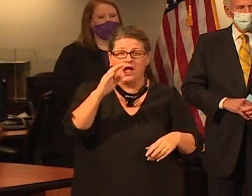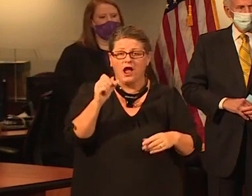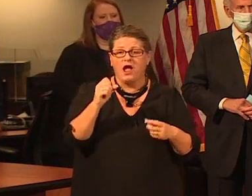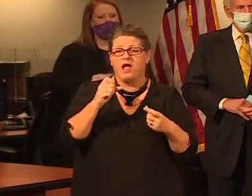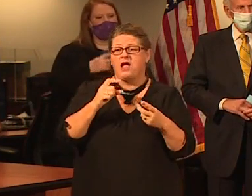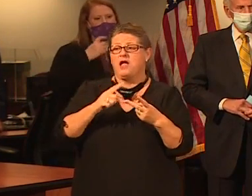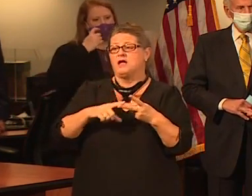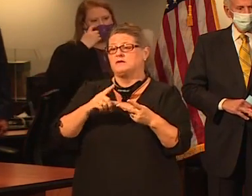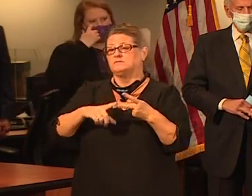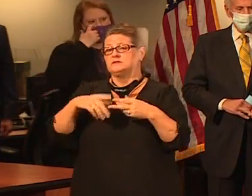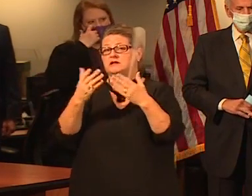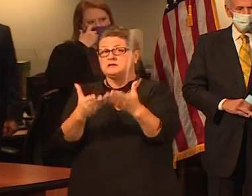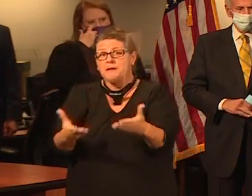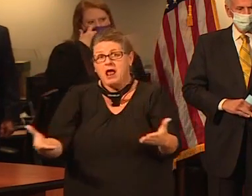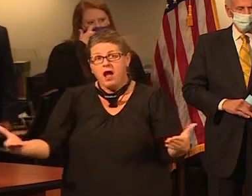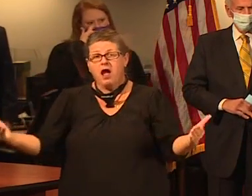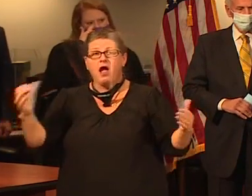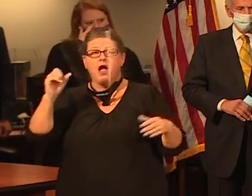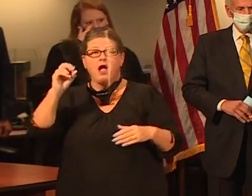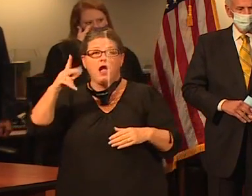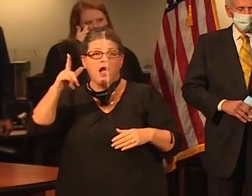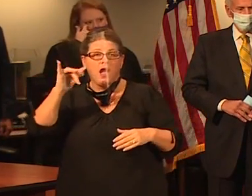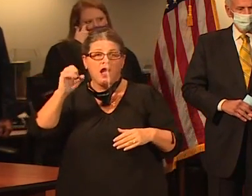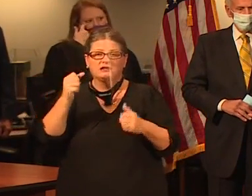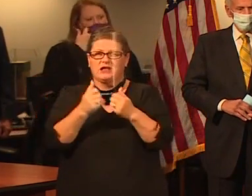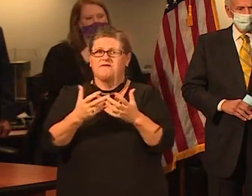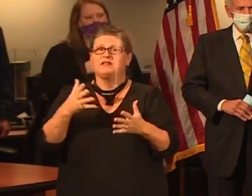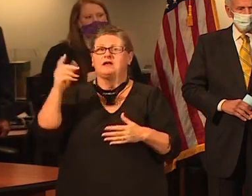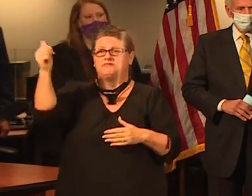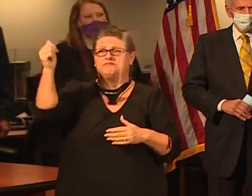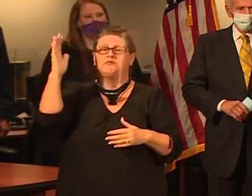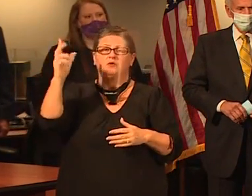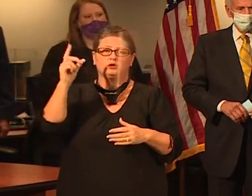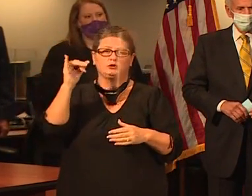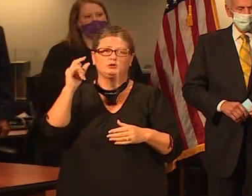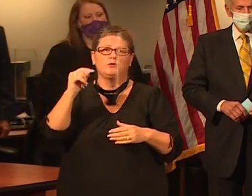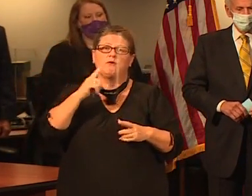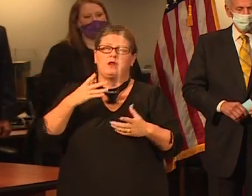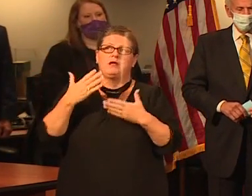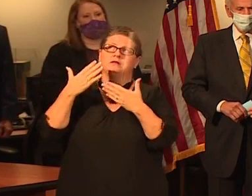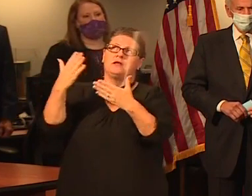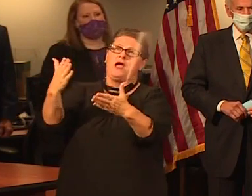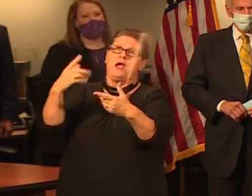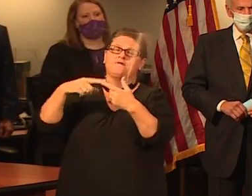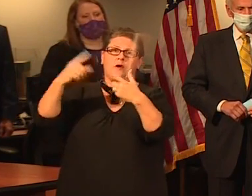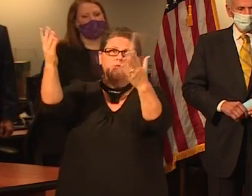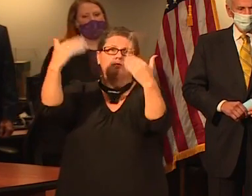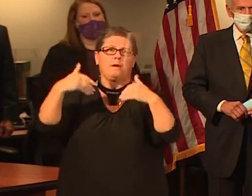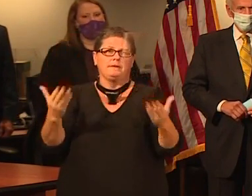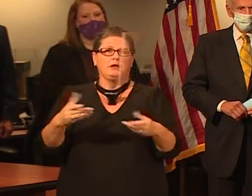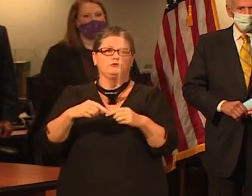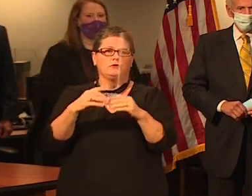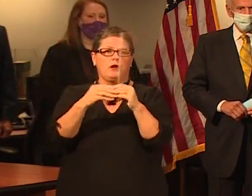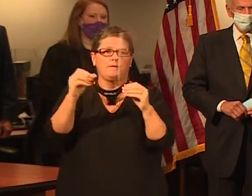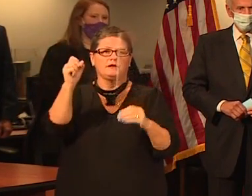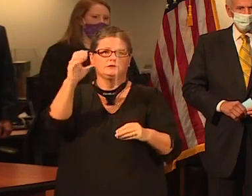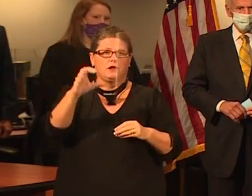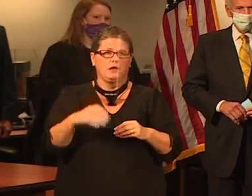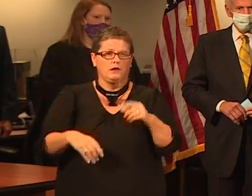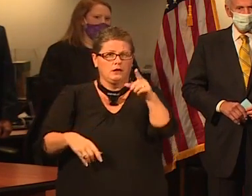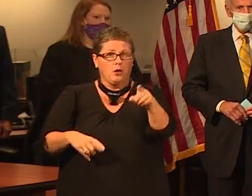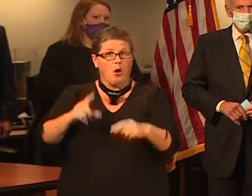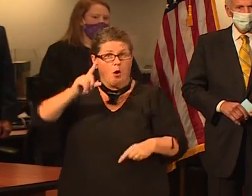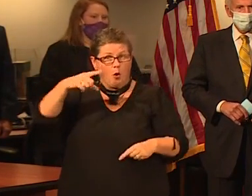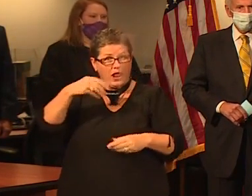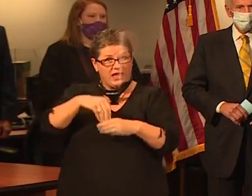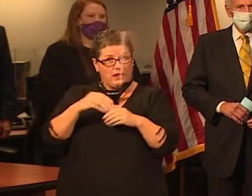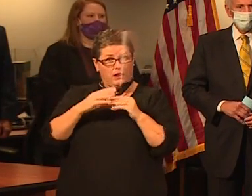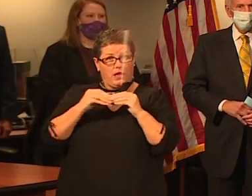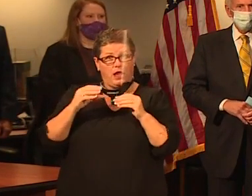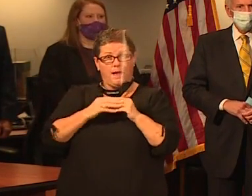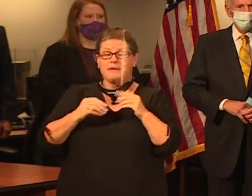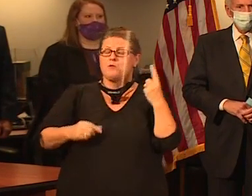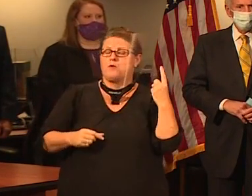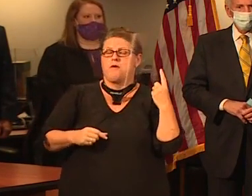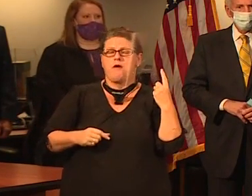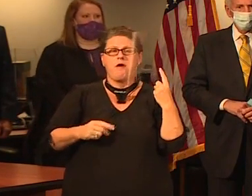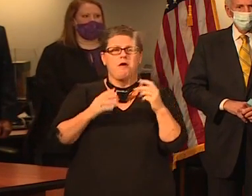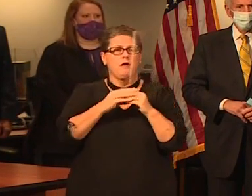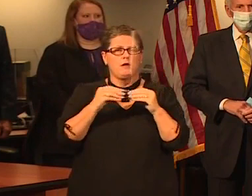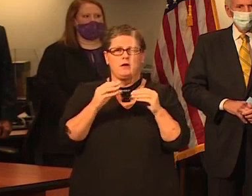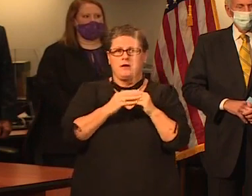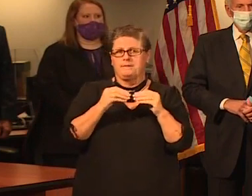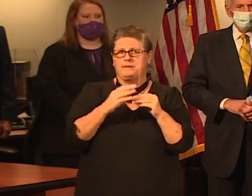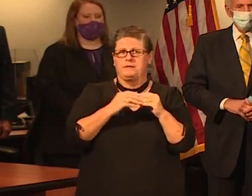THEY DO ALL OF THE NAN POLITICAL LAB WORK ON THOSE TESTS AND SO IT IS A GREAT RESOURCE AND APPRECIATIVE OF THEM BRINGING THAT TO SOUTH CAROLINA.